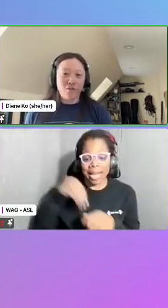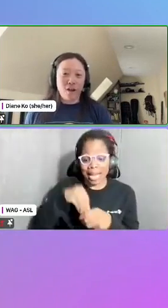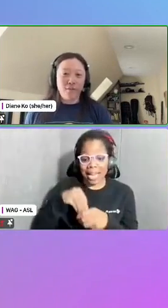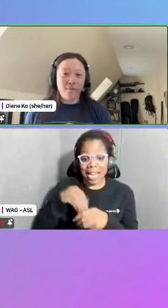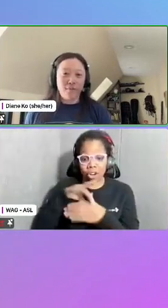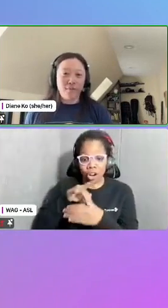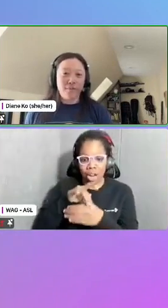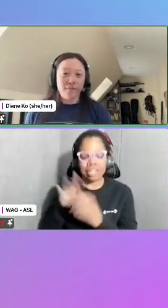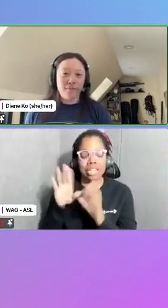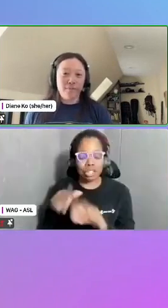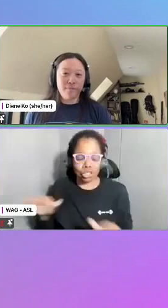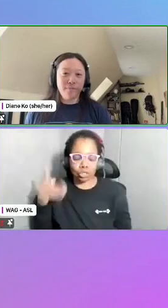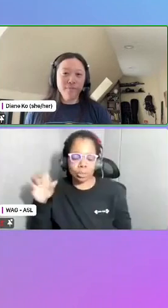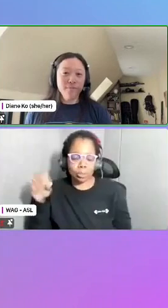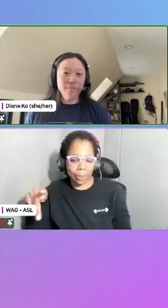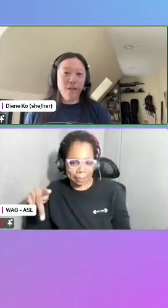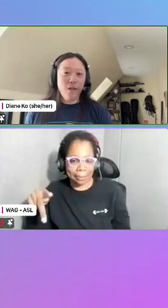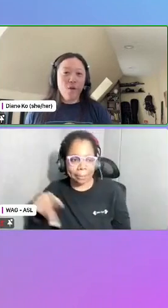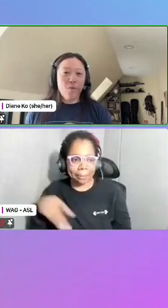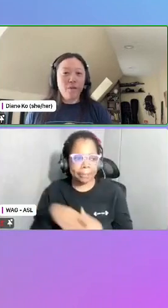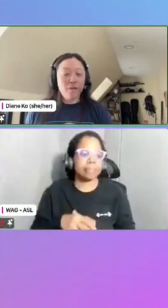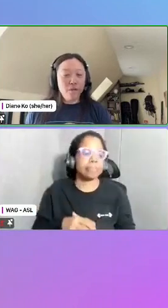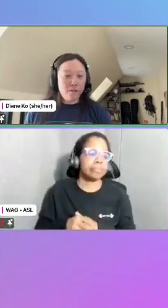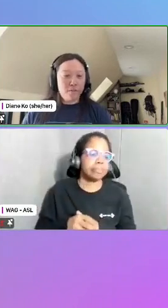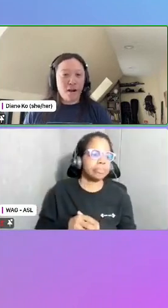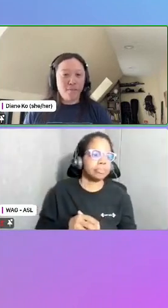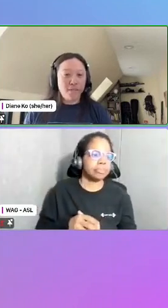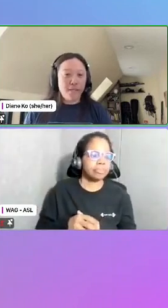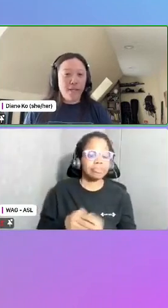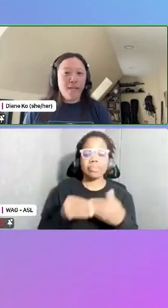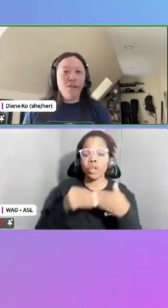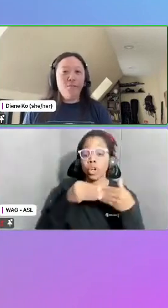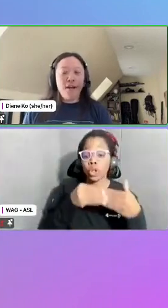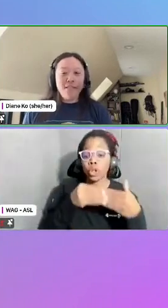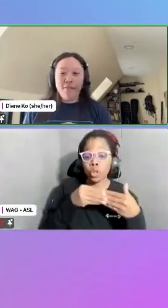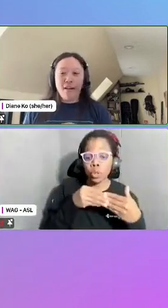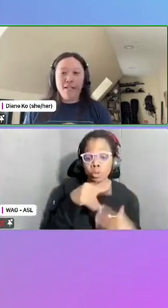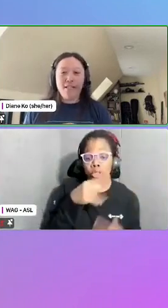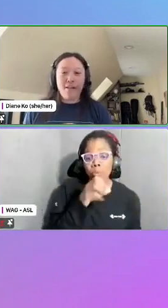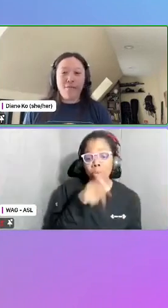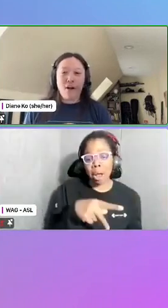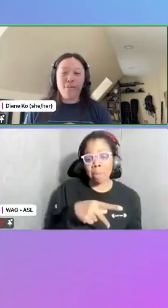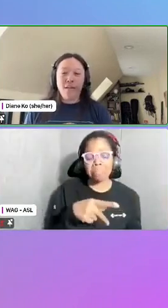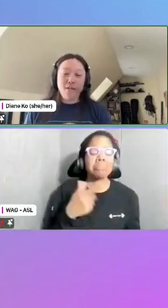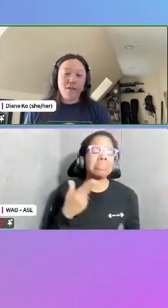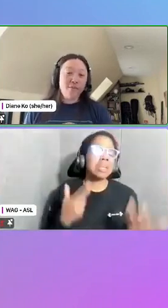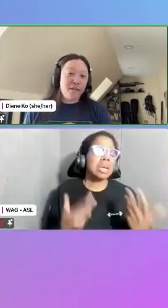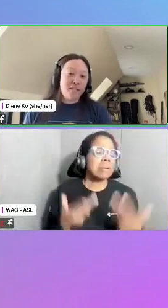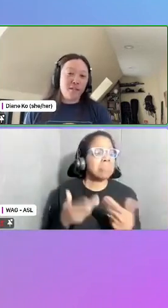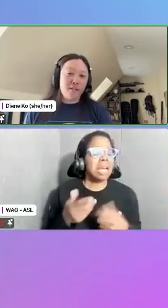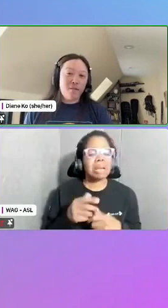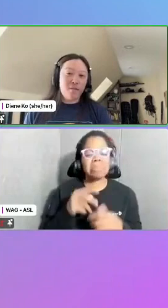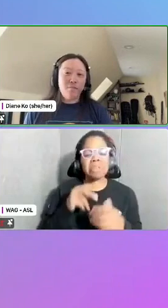so if we have several cards displayed together, cards that like the I have here with four photos of my